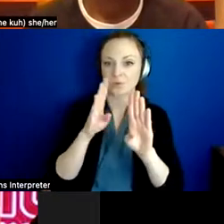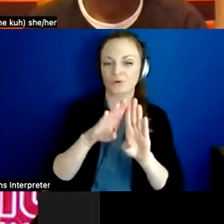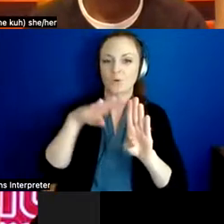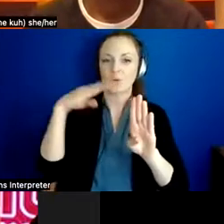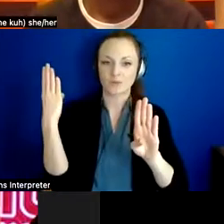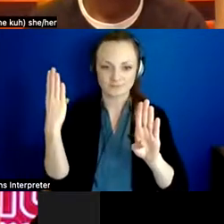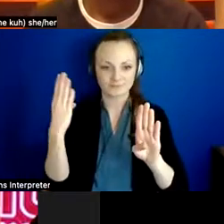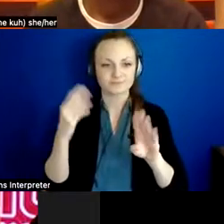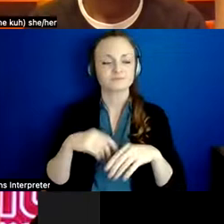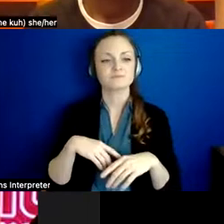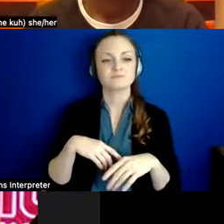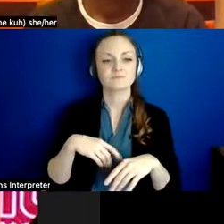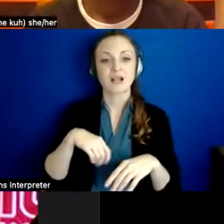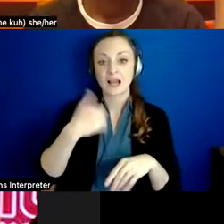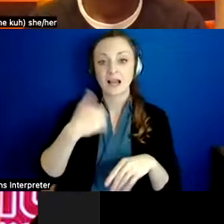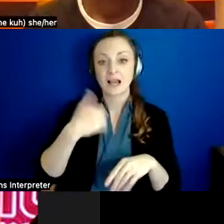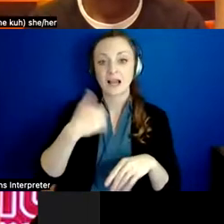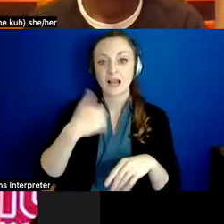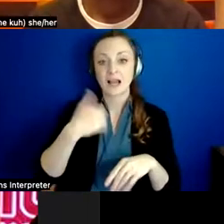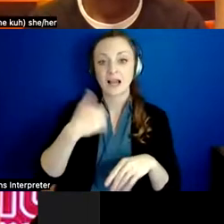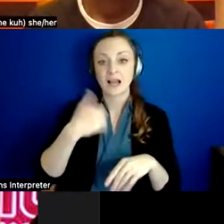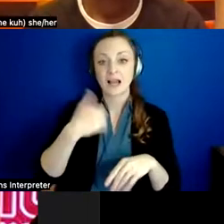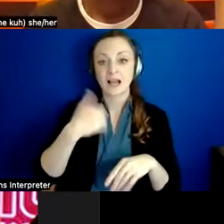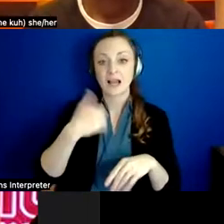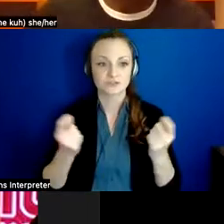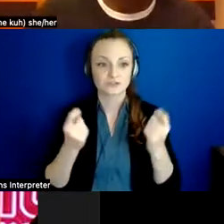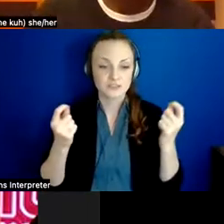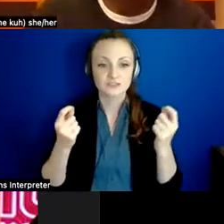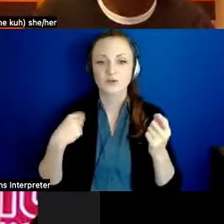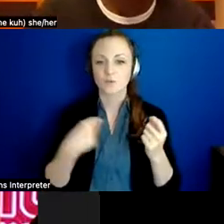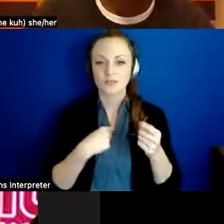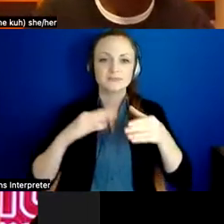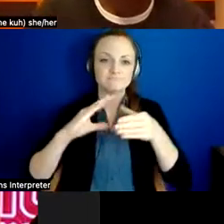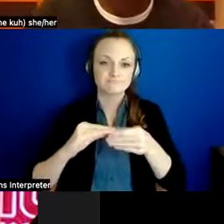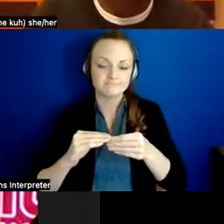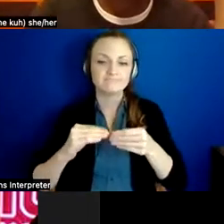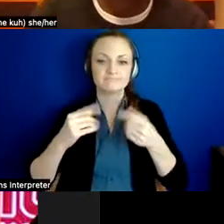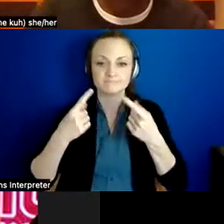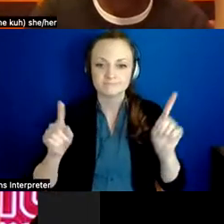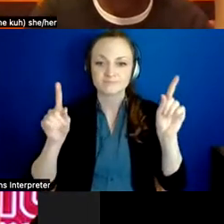where we say let all who are hungry. 20:09:31 Come and eat it's, not only opening